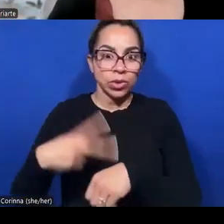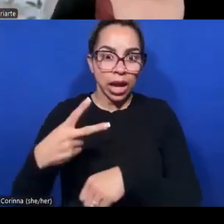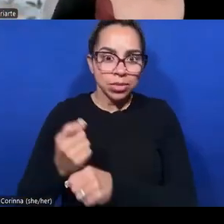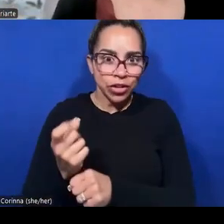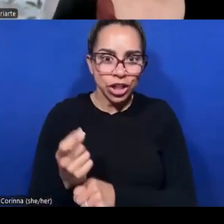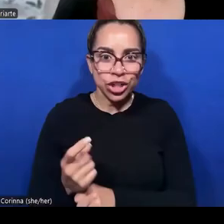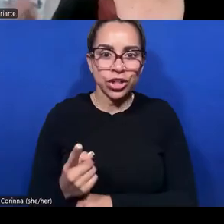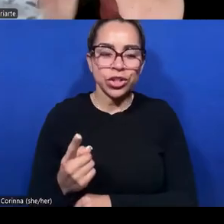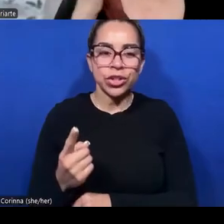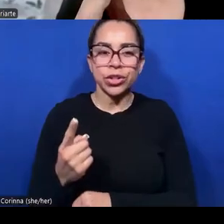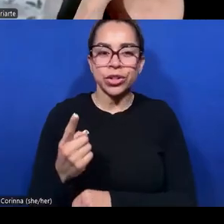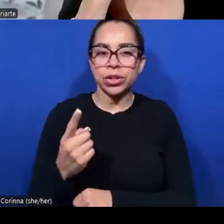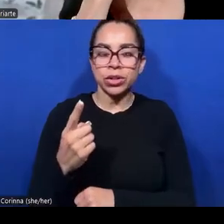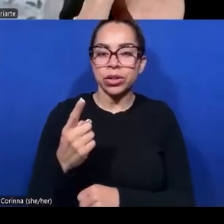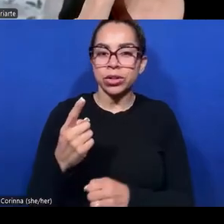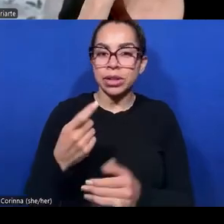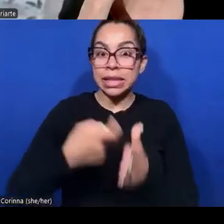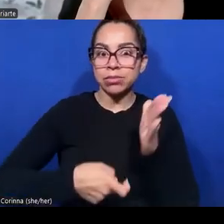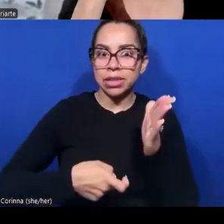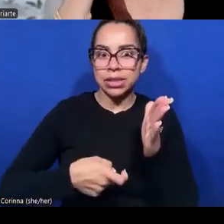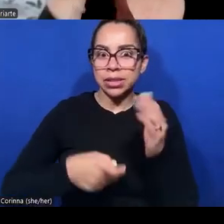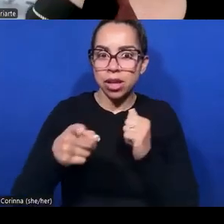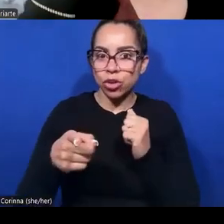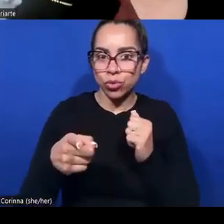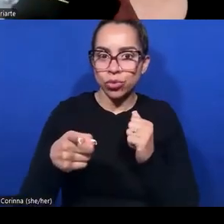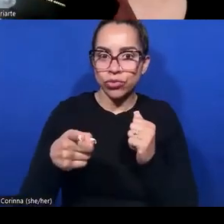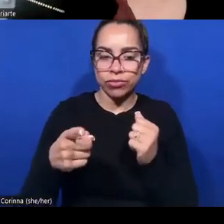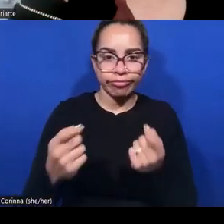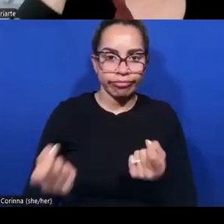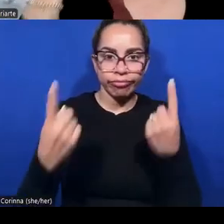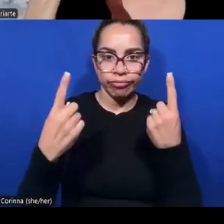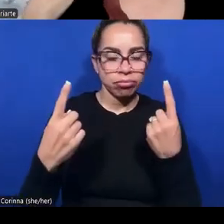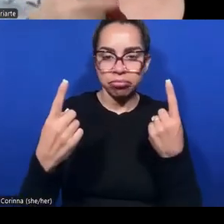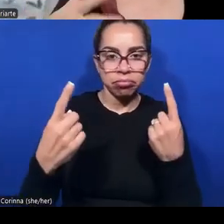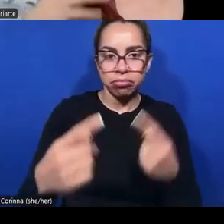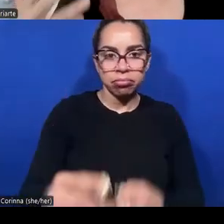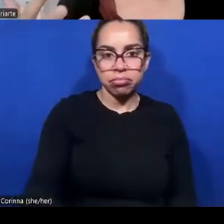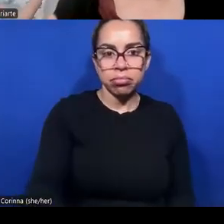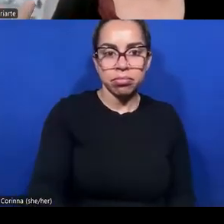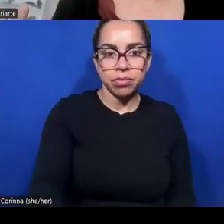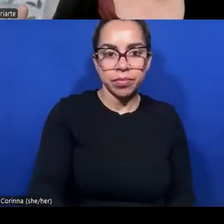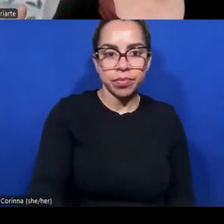that you have incurred. So it's really important for you